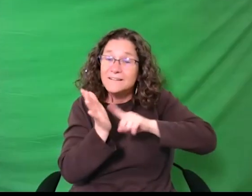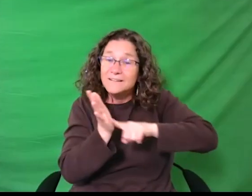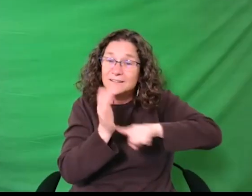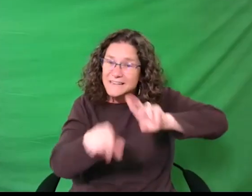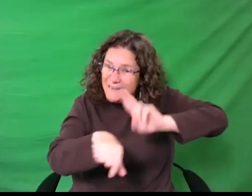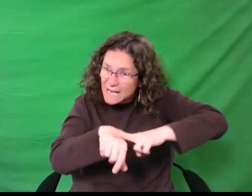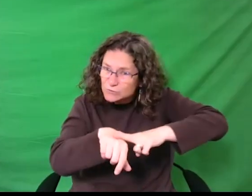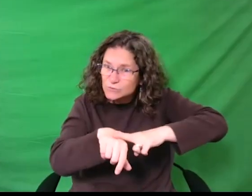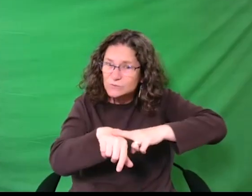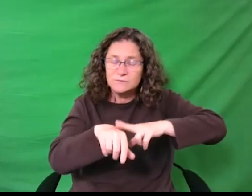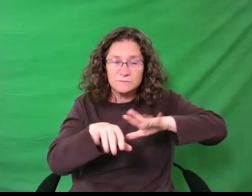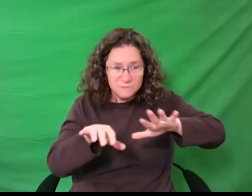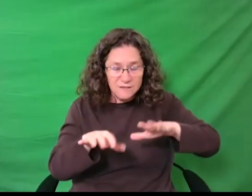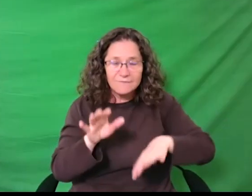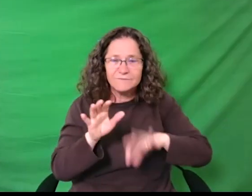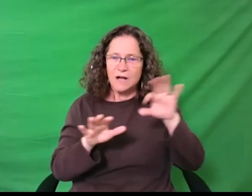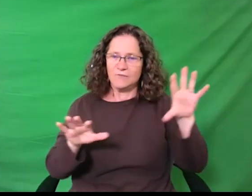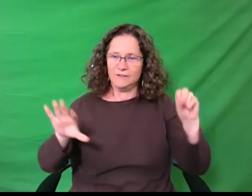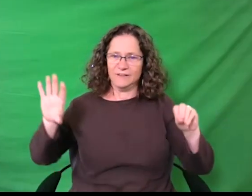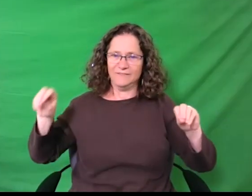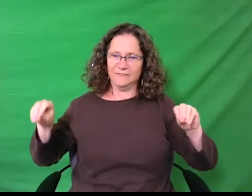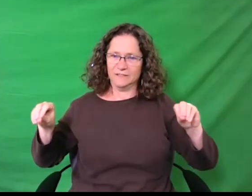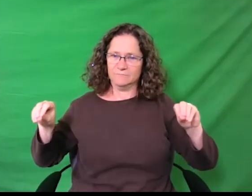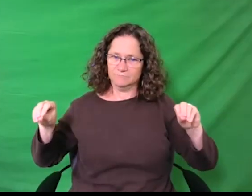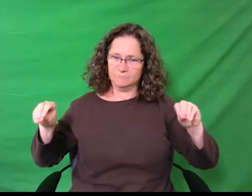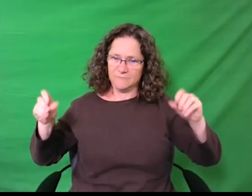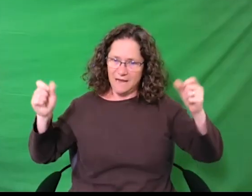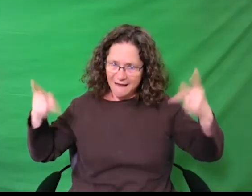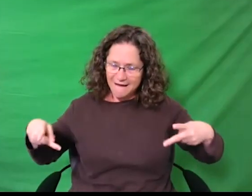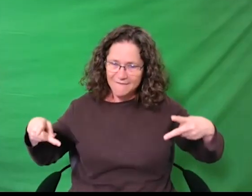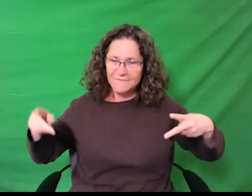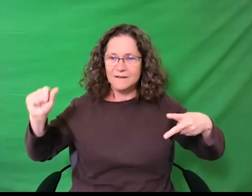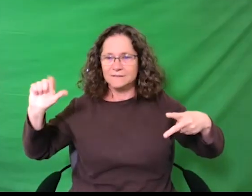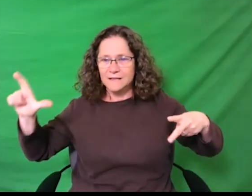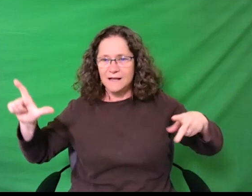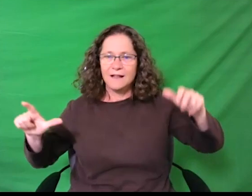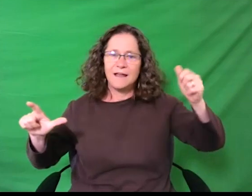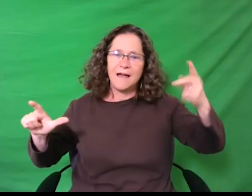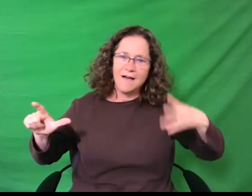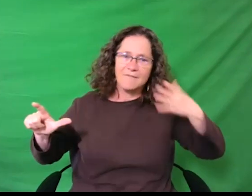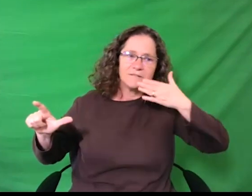And research demonstrates that all children need phonological awareness, phonemic awareness,